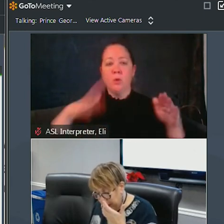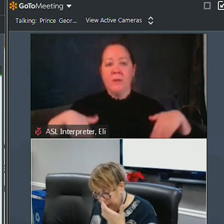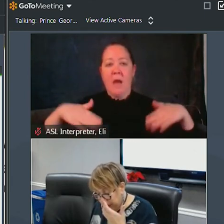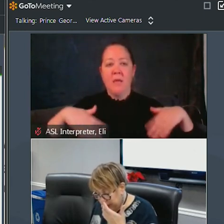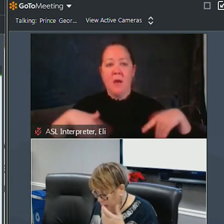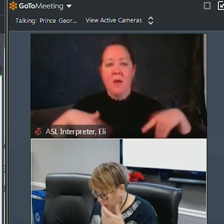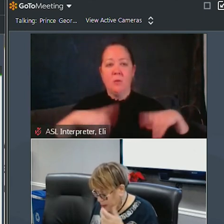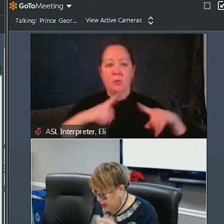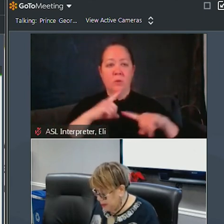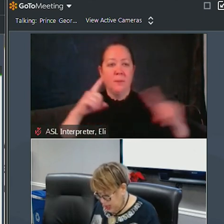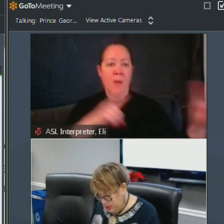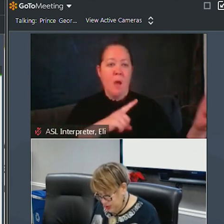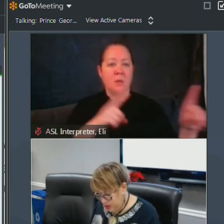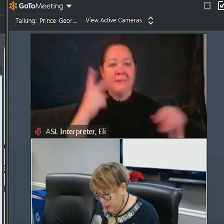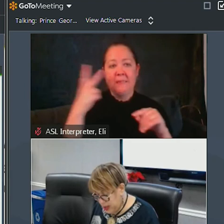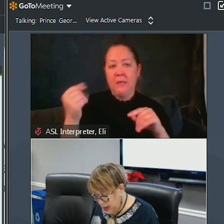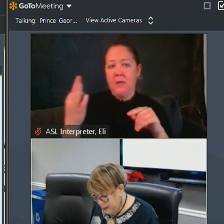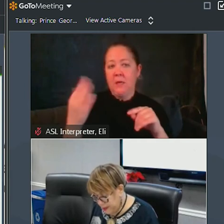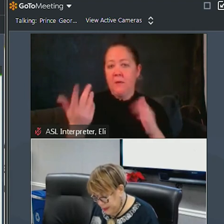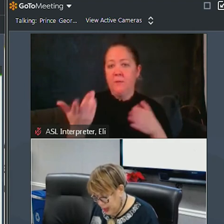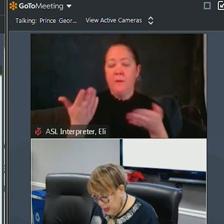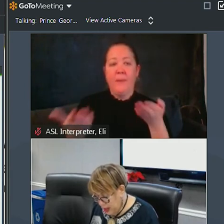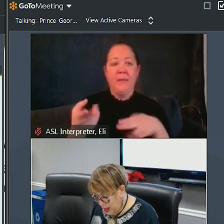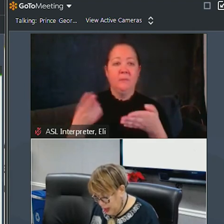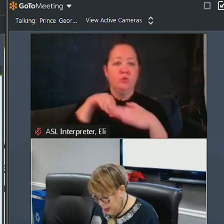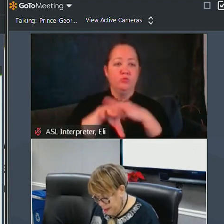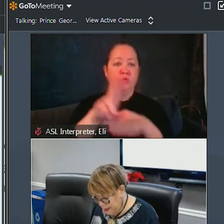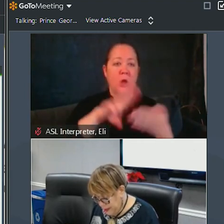So maybe I should start with, she's not going to speak